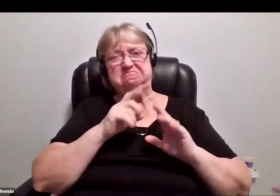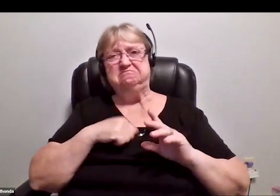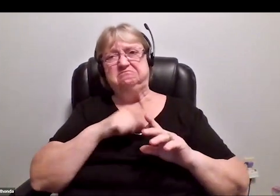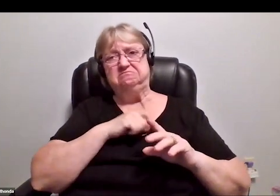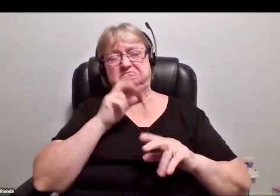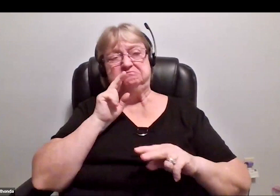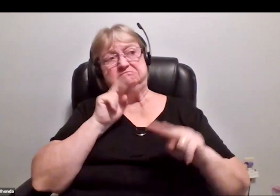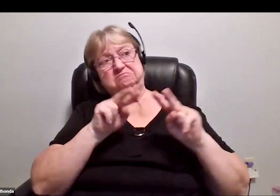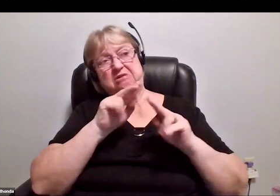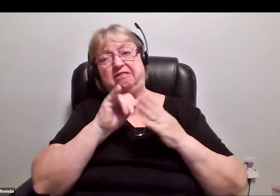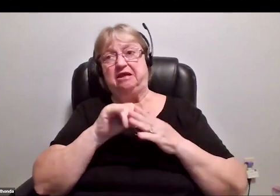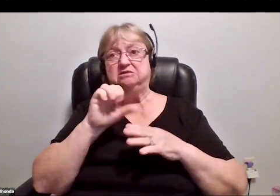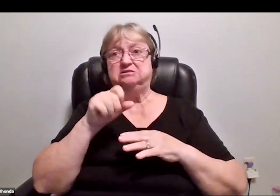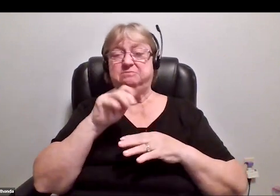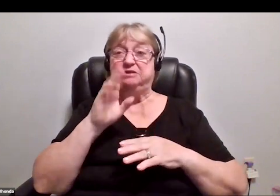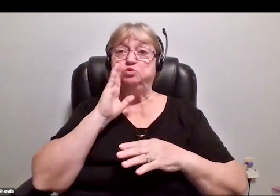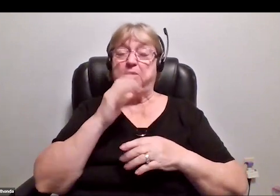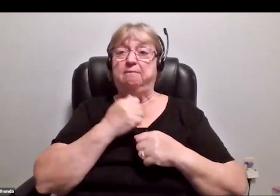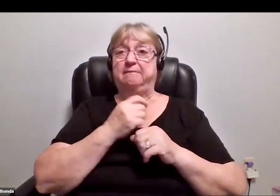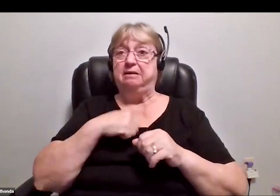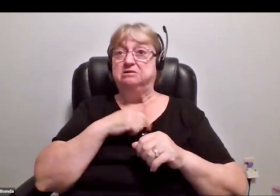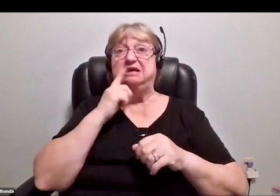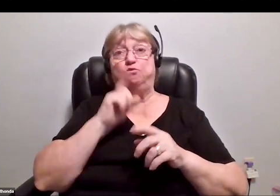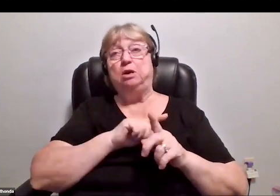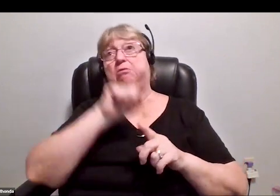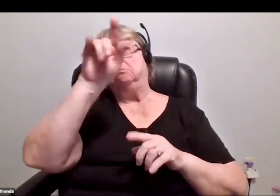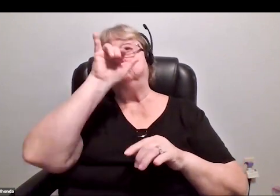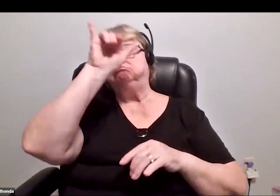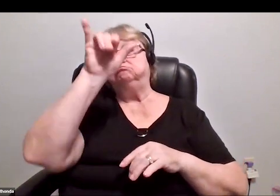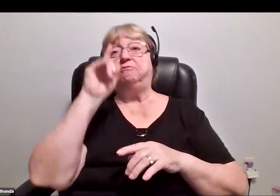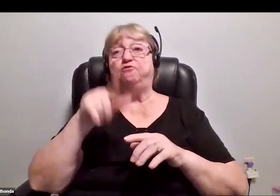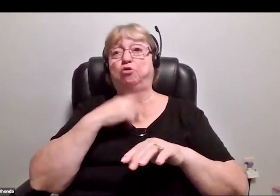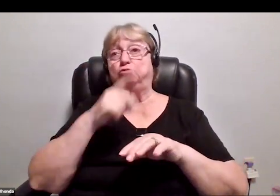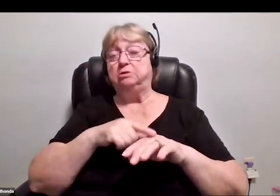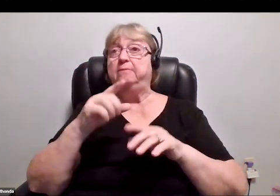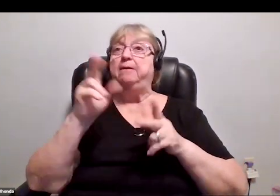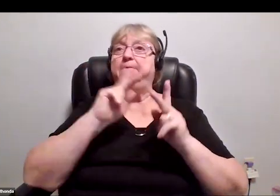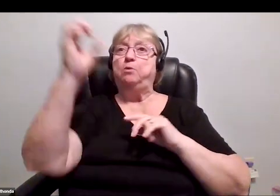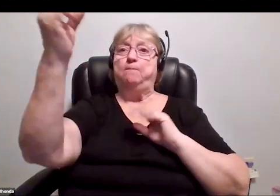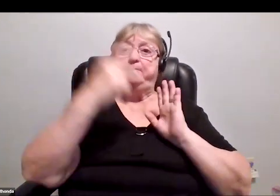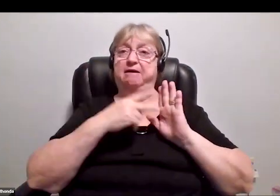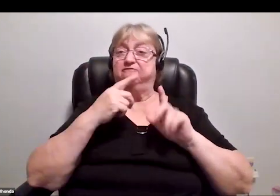will make us disabled if we go there for any length of time. People come back from the International Space Station